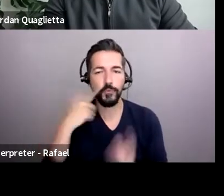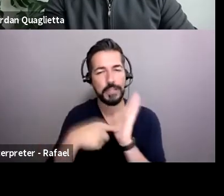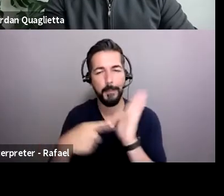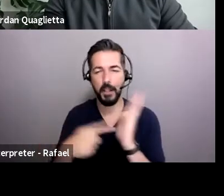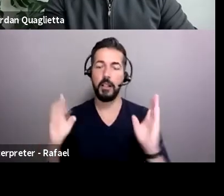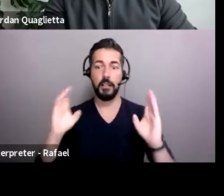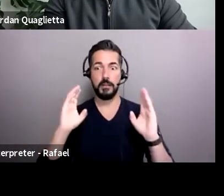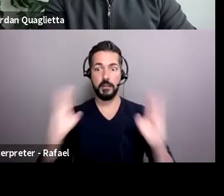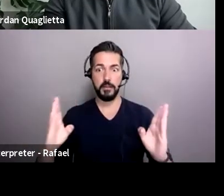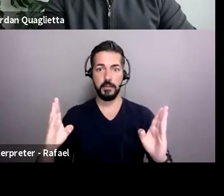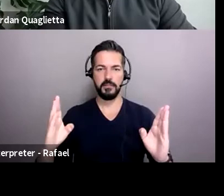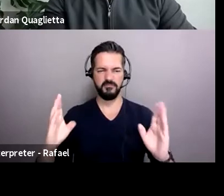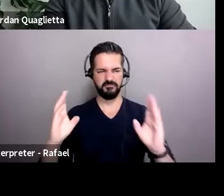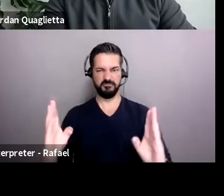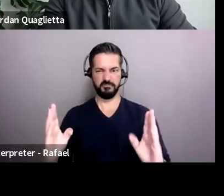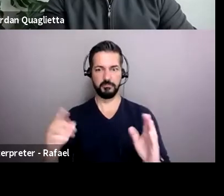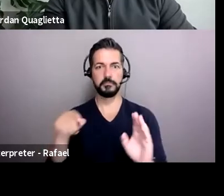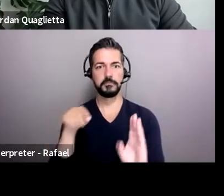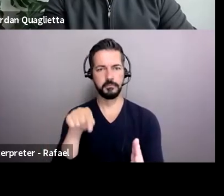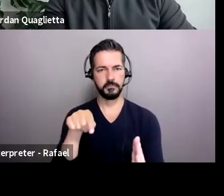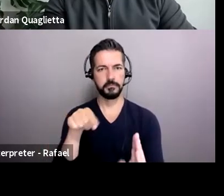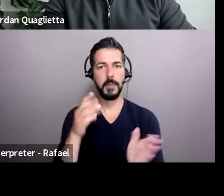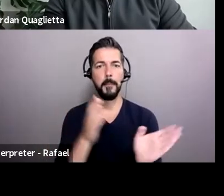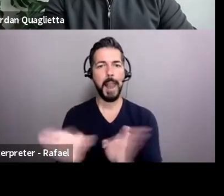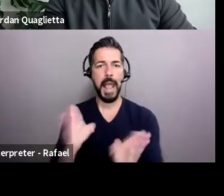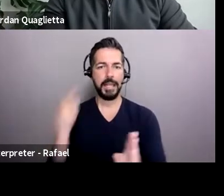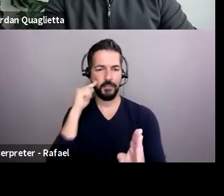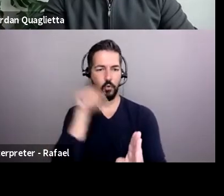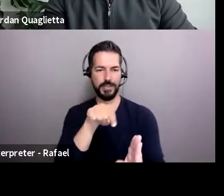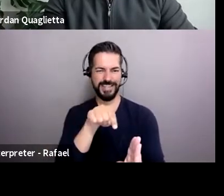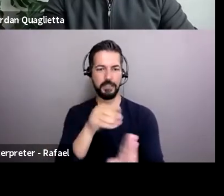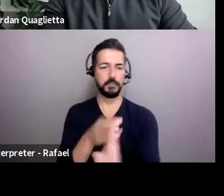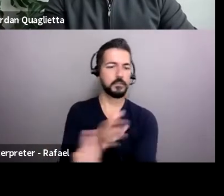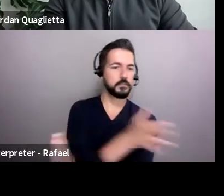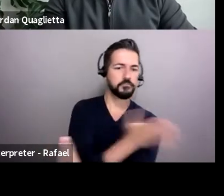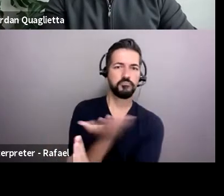What goes into the planning in terms of that timeline? When do you start?